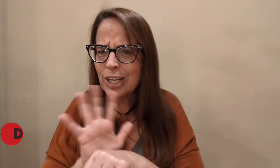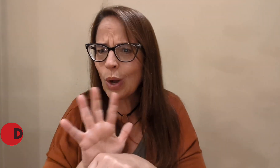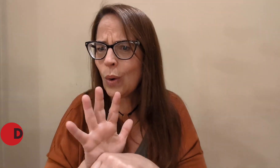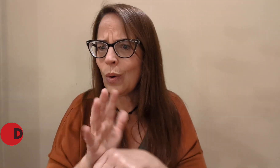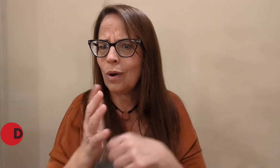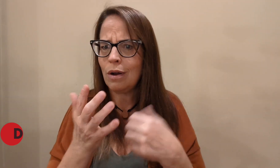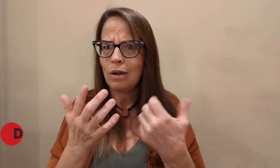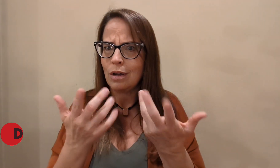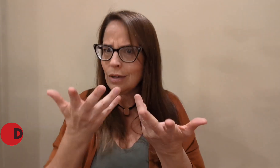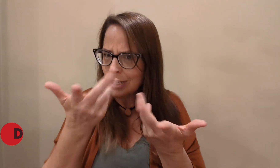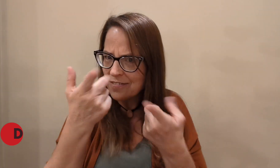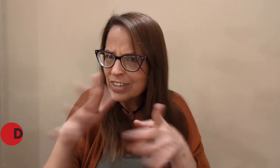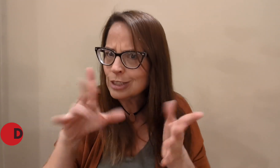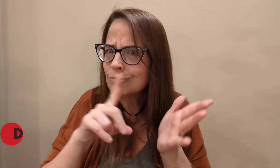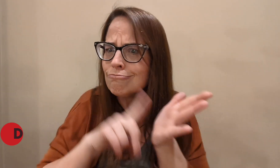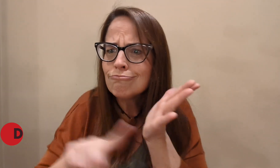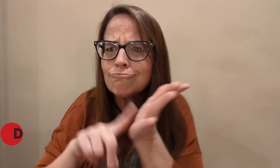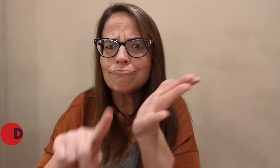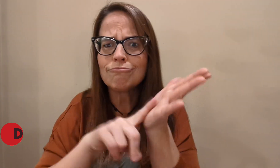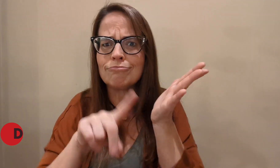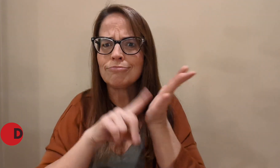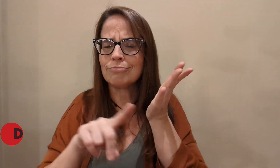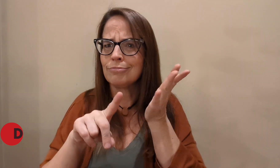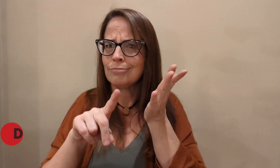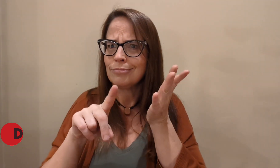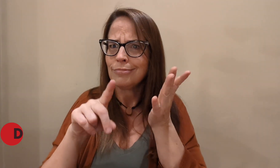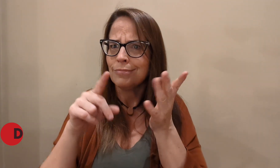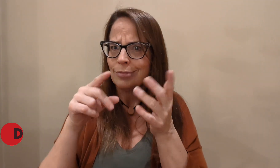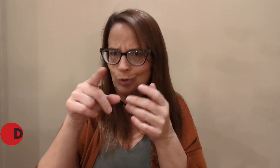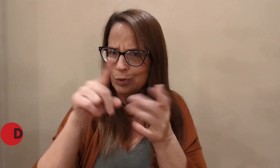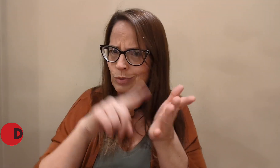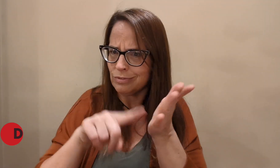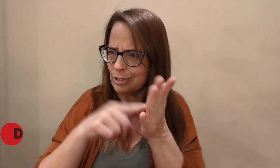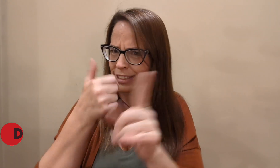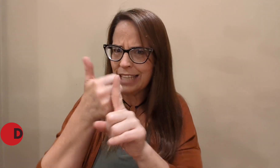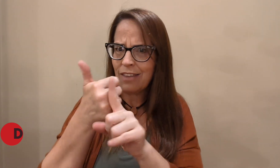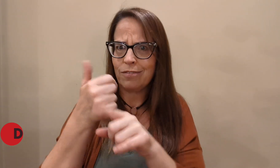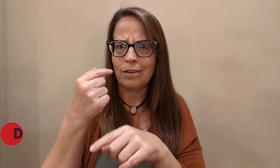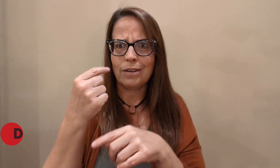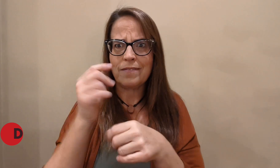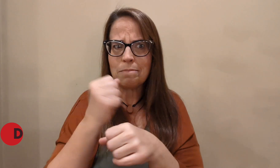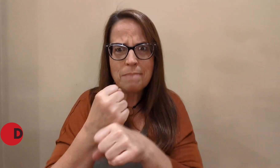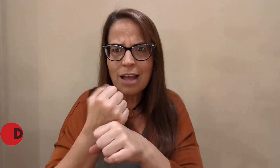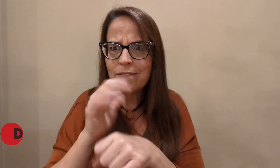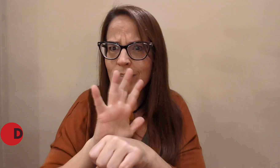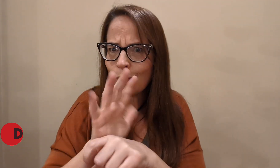[ROBYN]: How did you collect and produce the videos? Did you do the research and video production yourself or do you have a team?